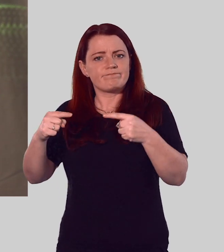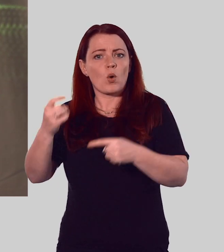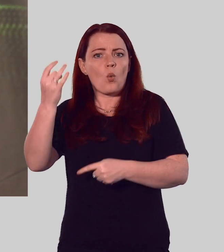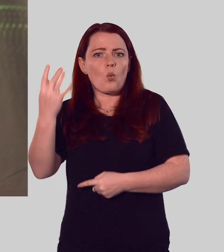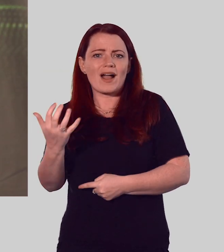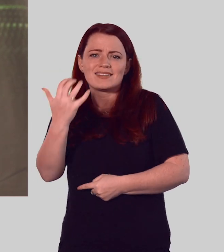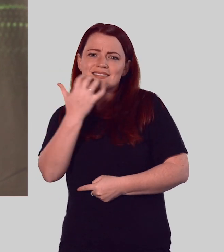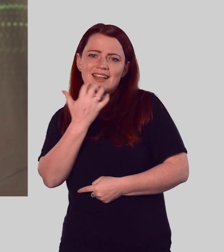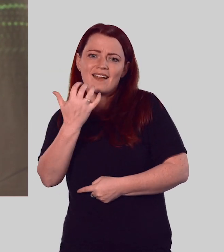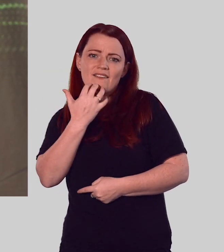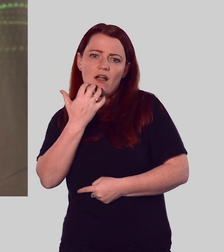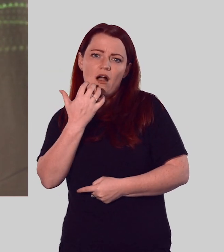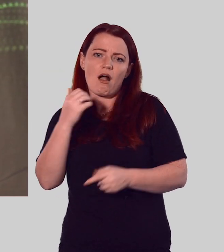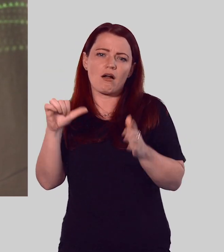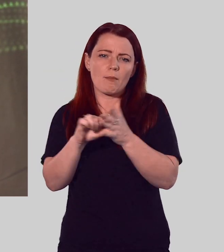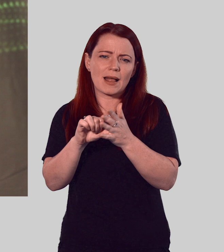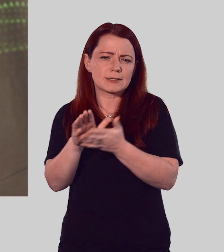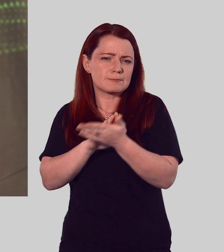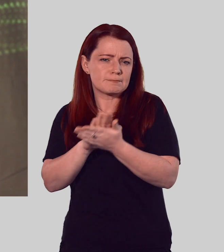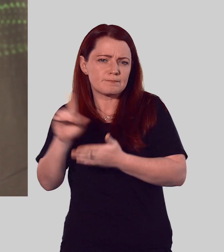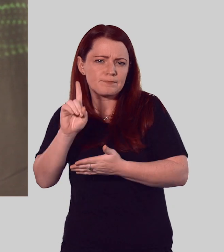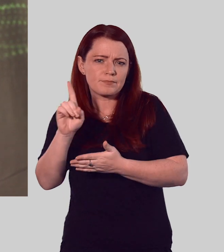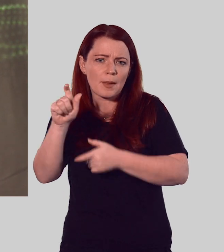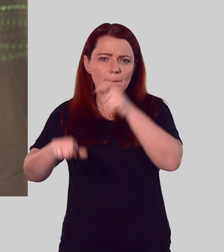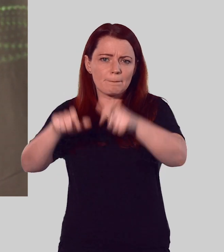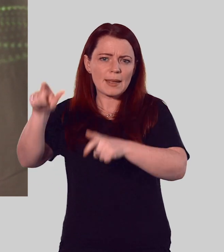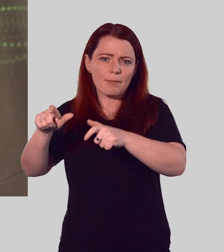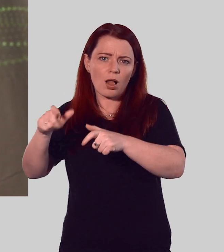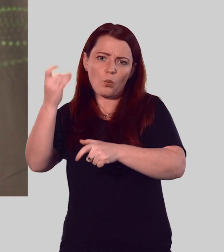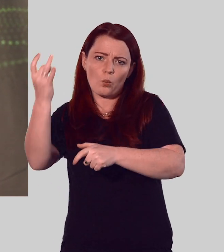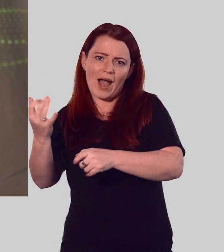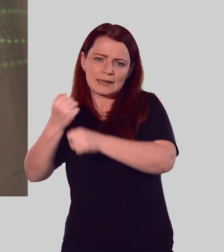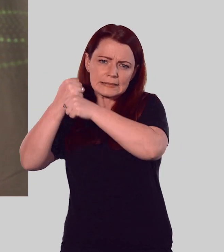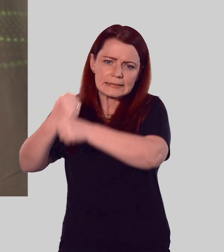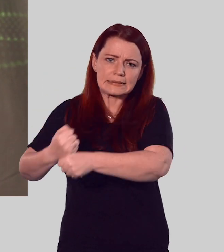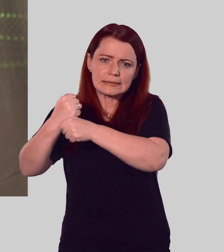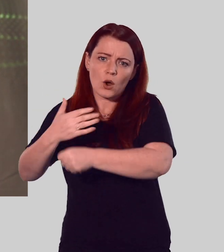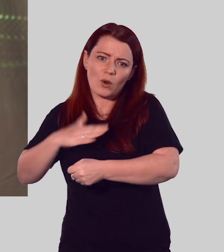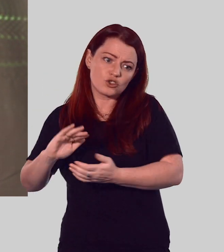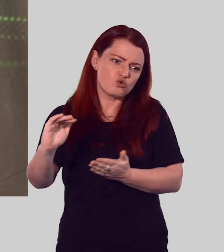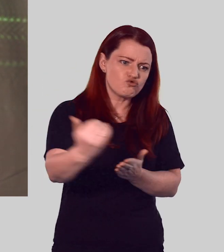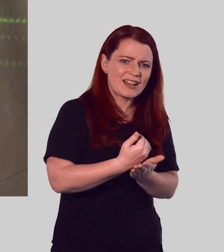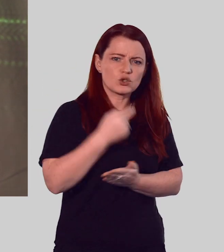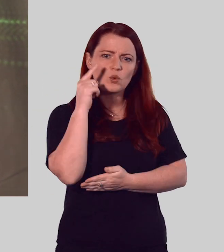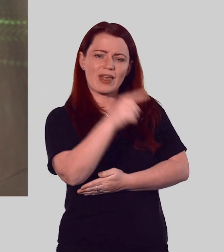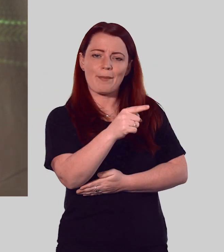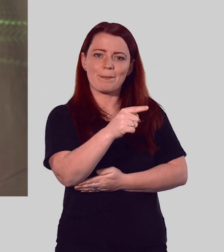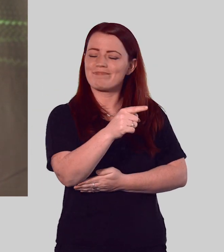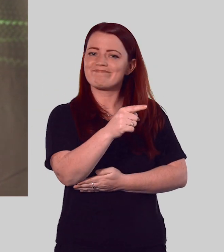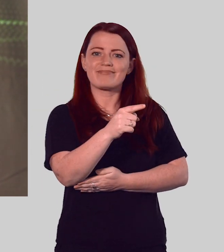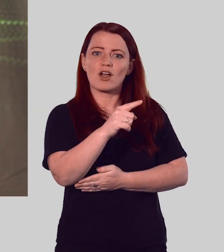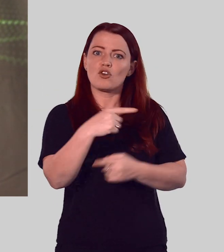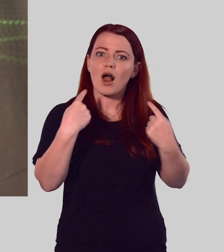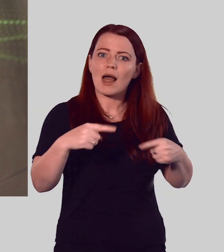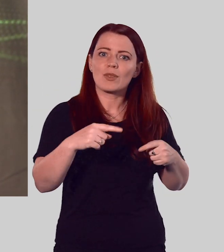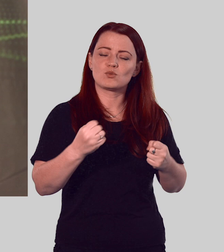always wanting to rescue them as opposed to enabling members of the group to have their own voice, raise their own concerns